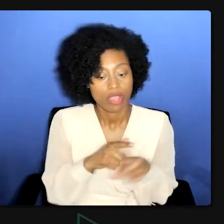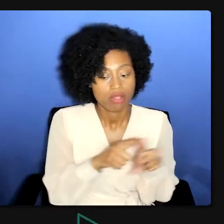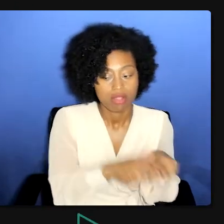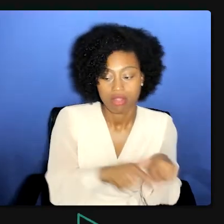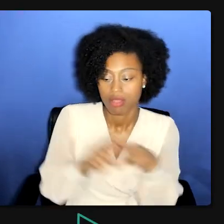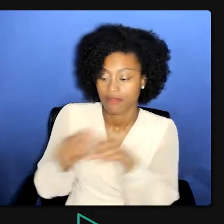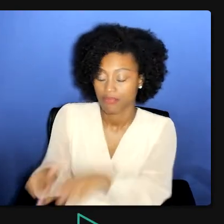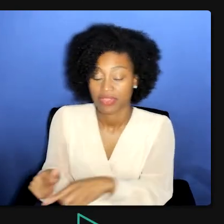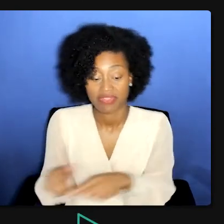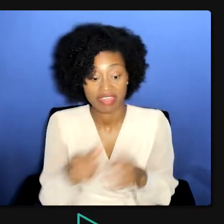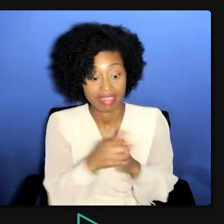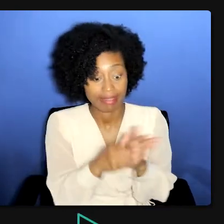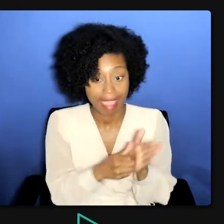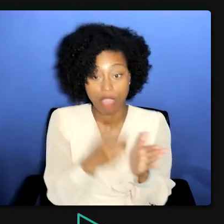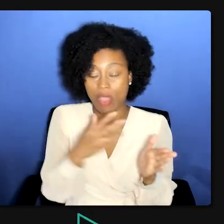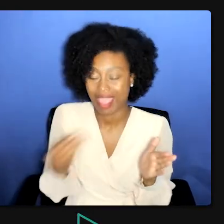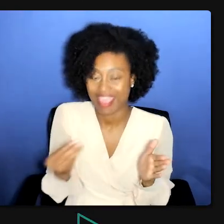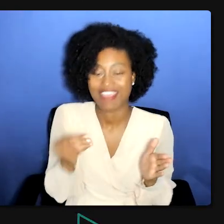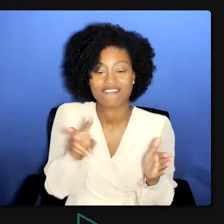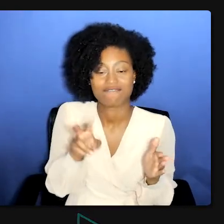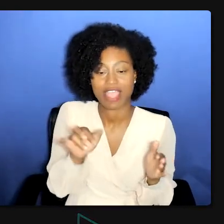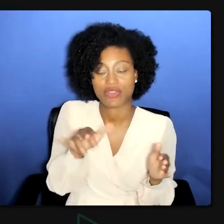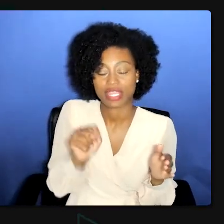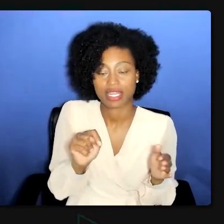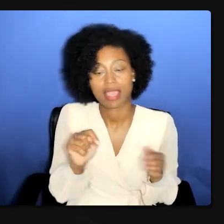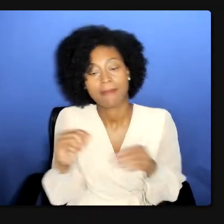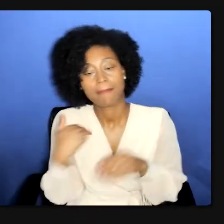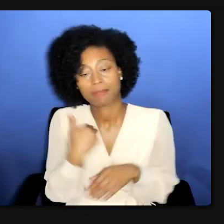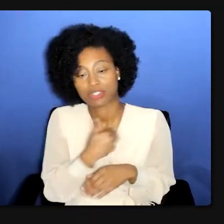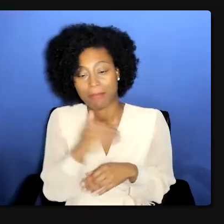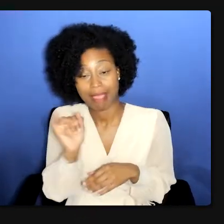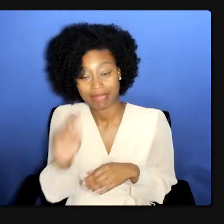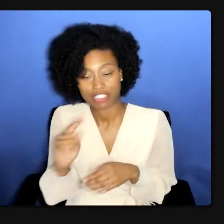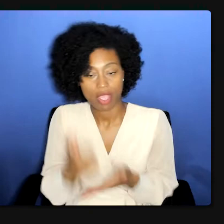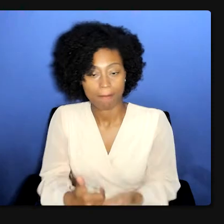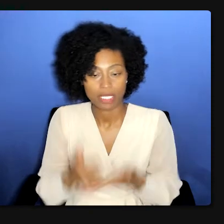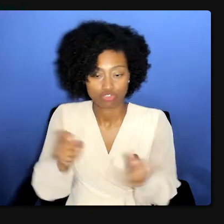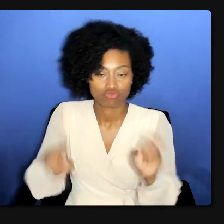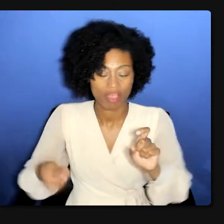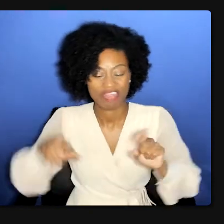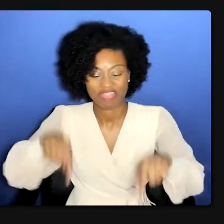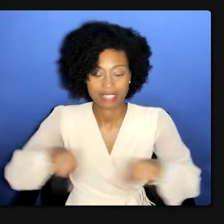So we lean on the account and the variant membership IDs to a help us augment the systems.